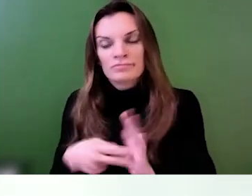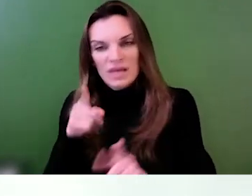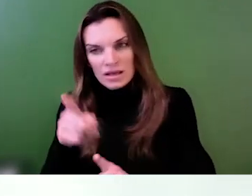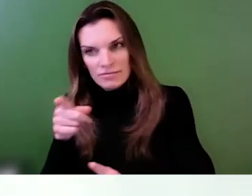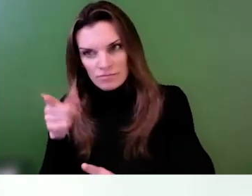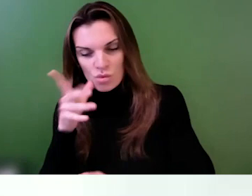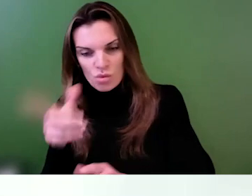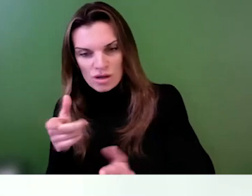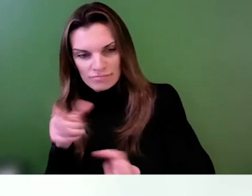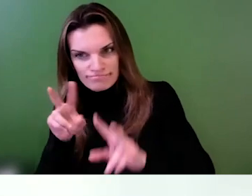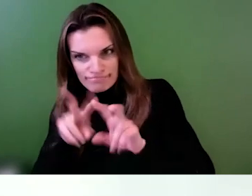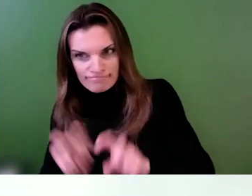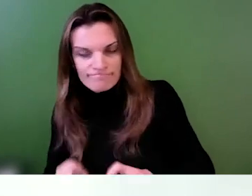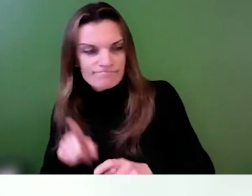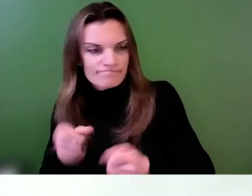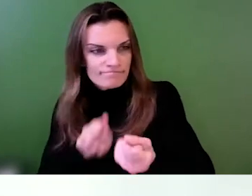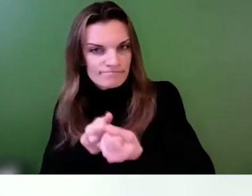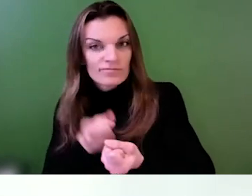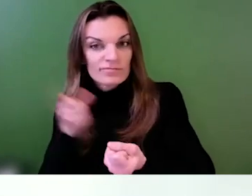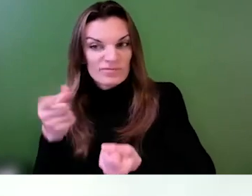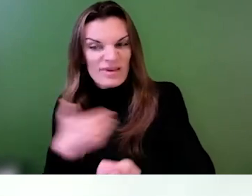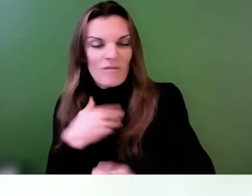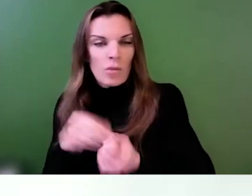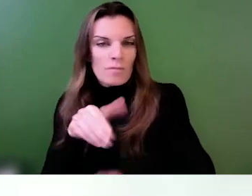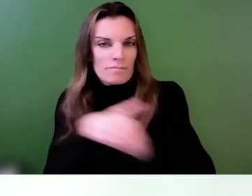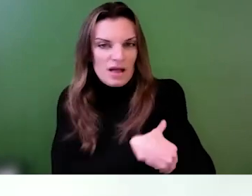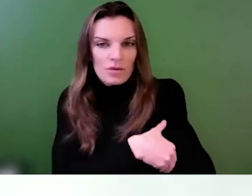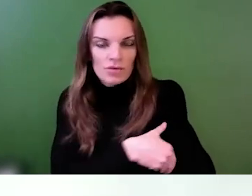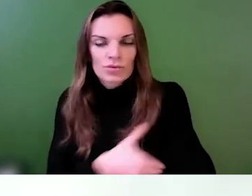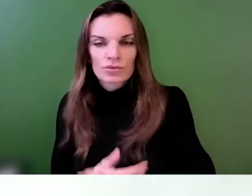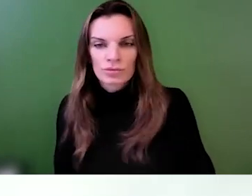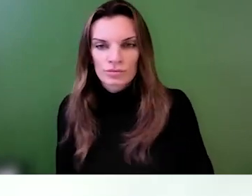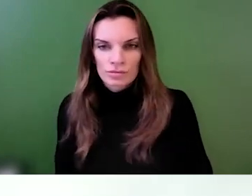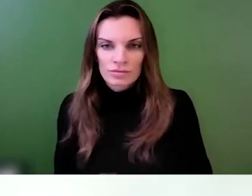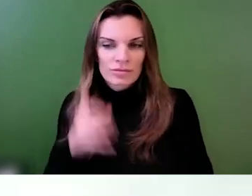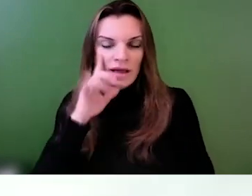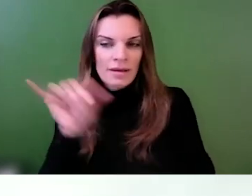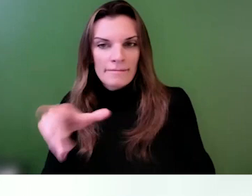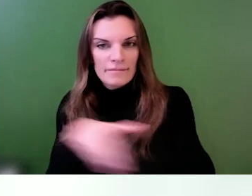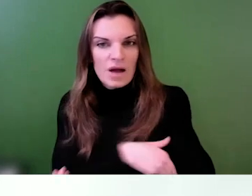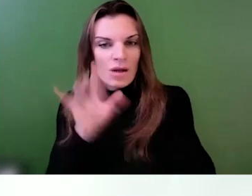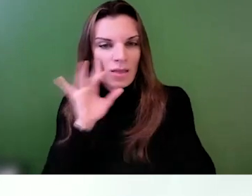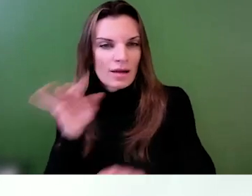they have the authority to essentially act the same way that a Judge in a Court would